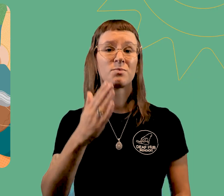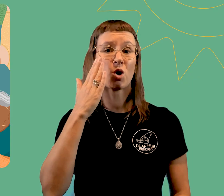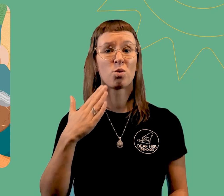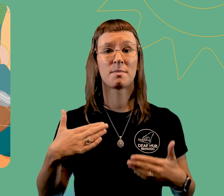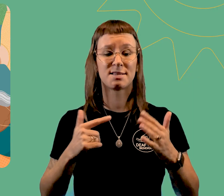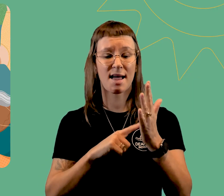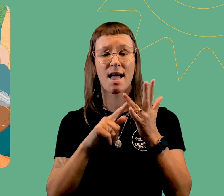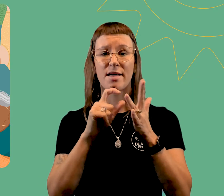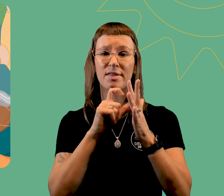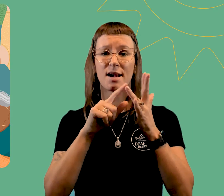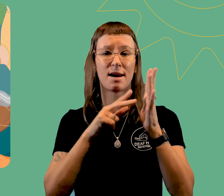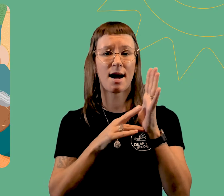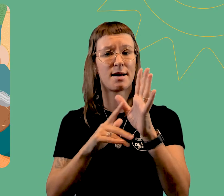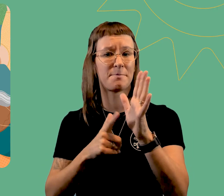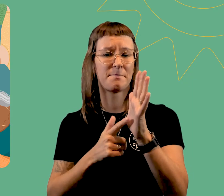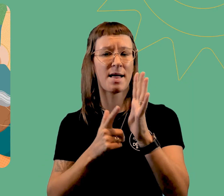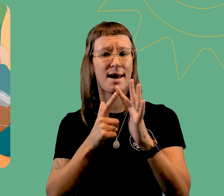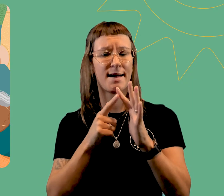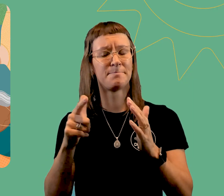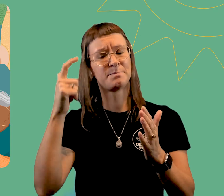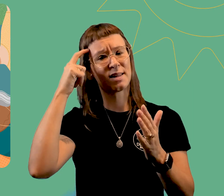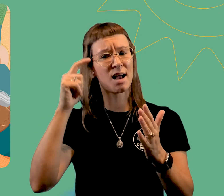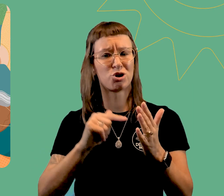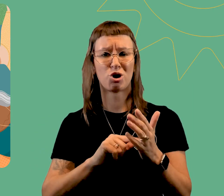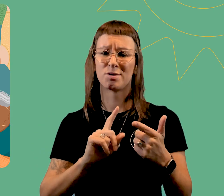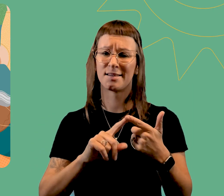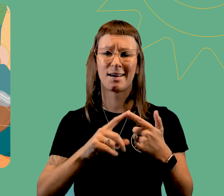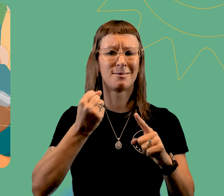Women's Health Loddon Mallee acknowledge the ongoing advocacy and resilience of